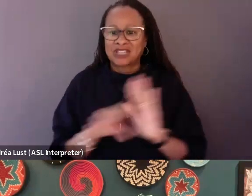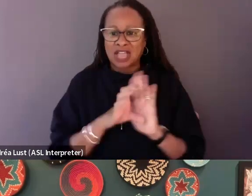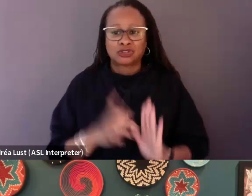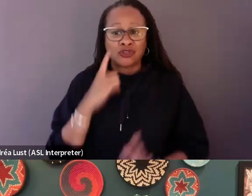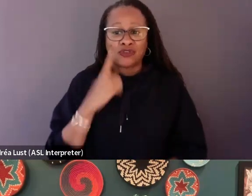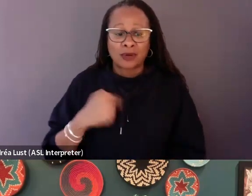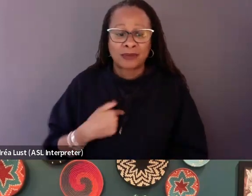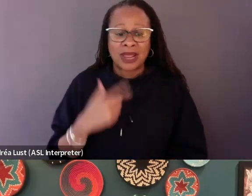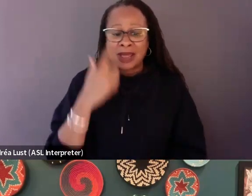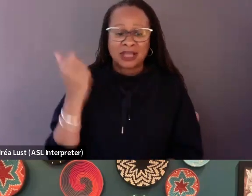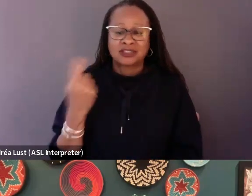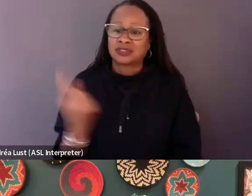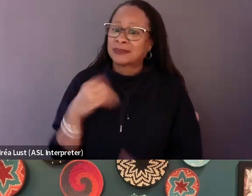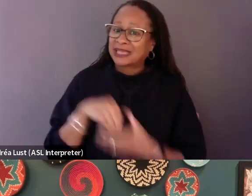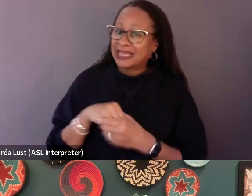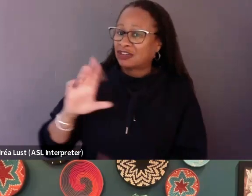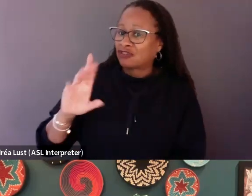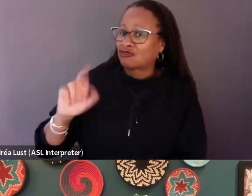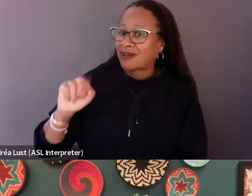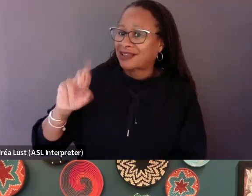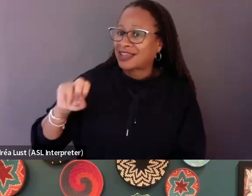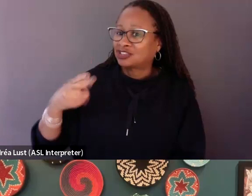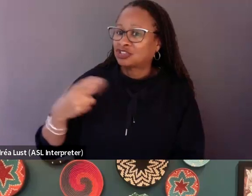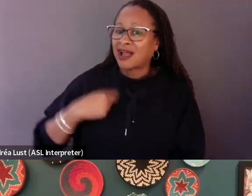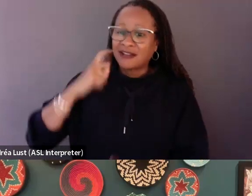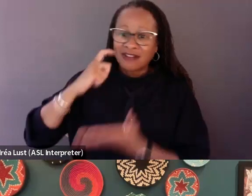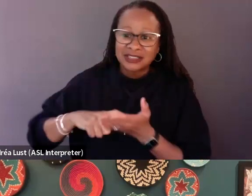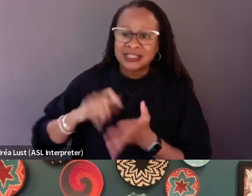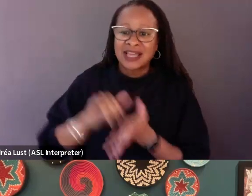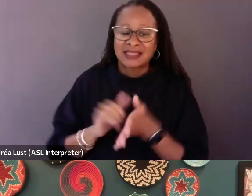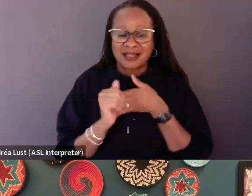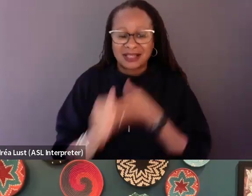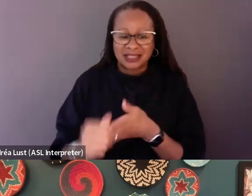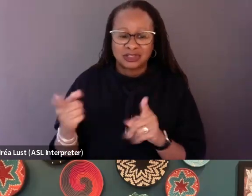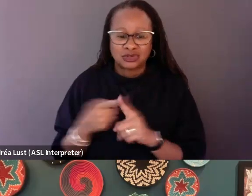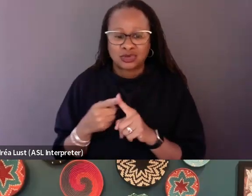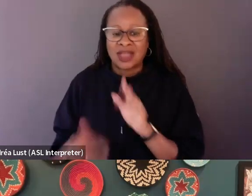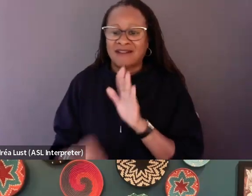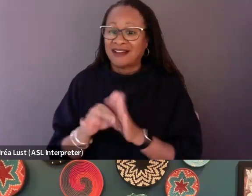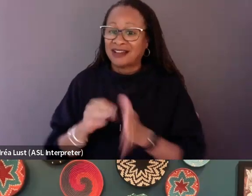Because there's something in him I recognized, which leads to finding joy in life again,